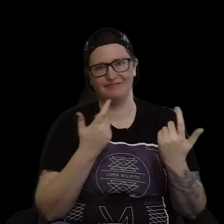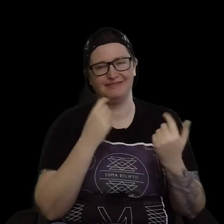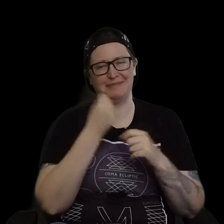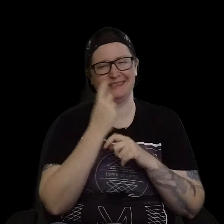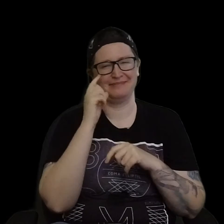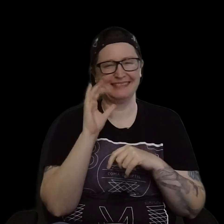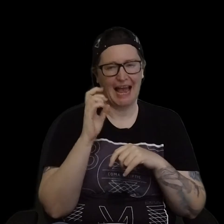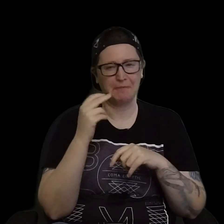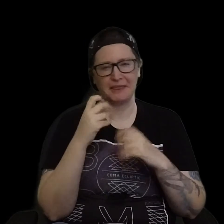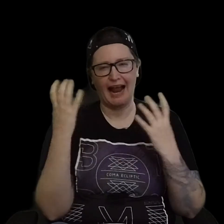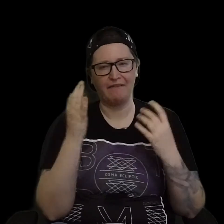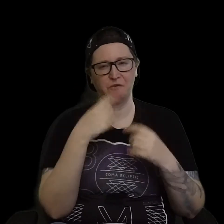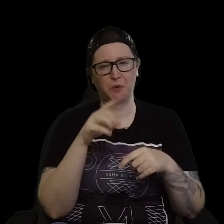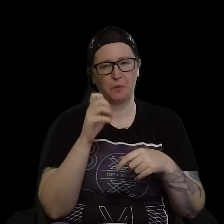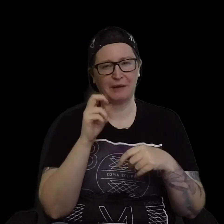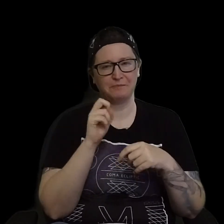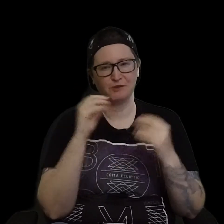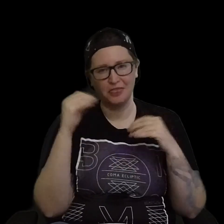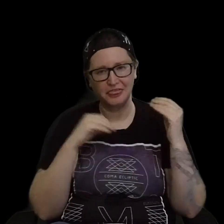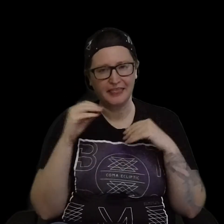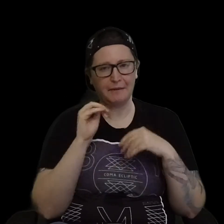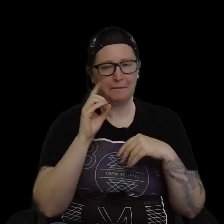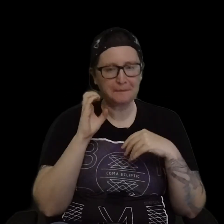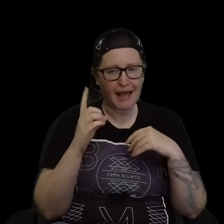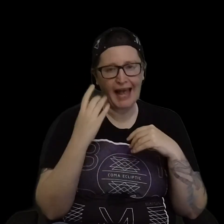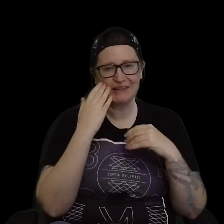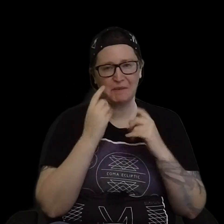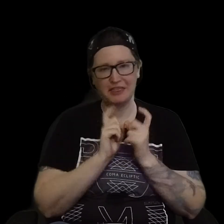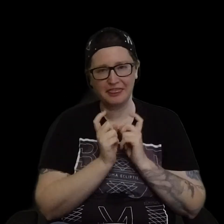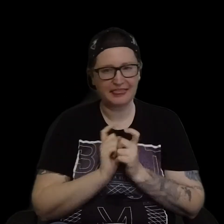know perfect and great so it kind of makes sense you know because some of those weapons you know